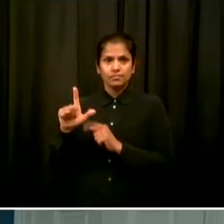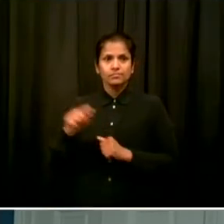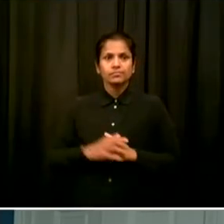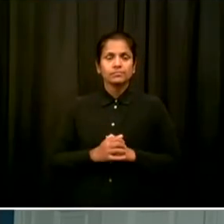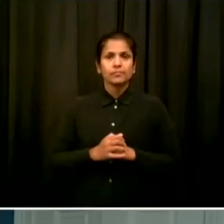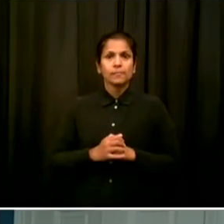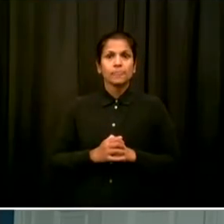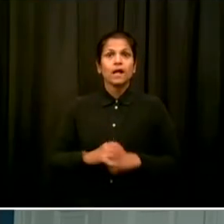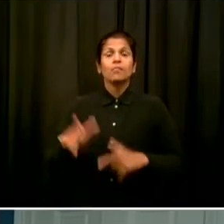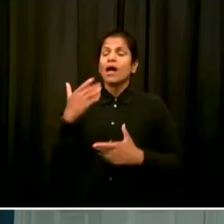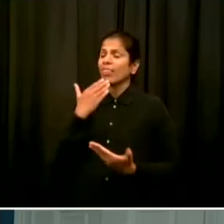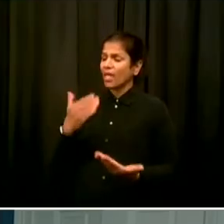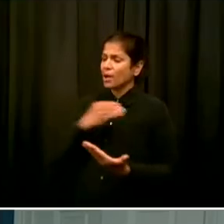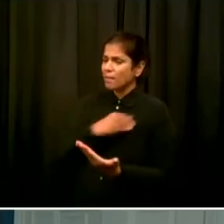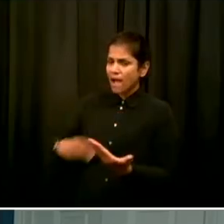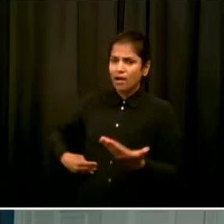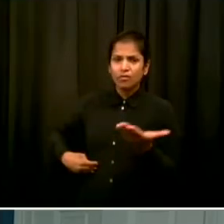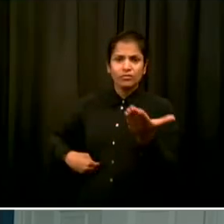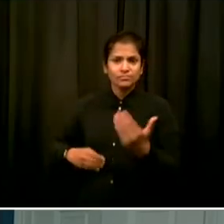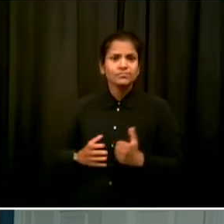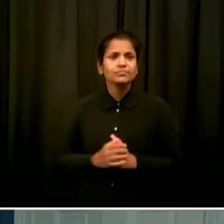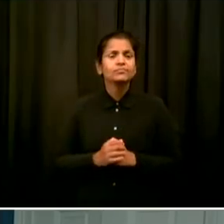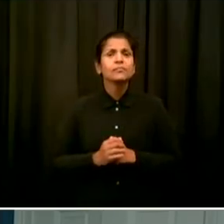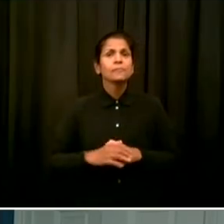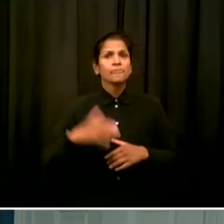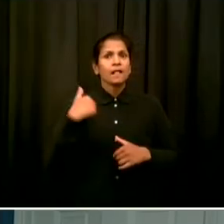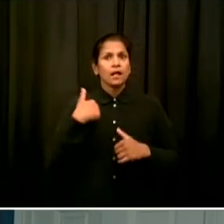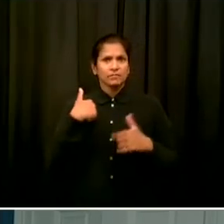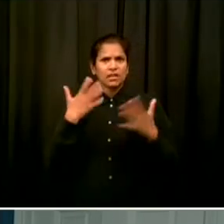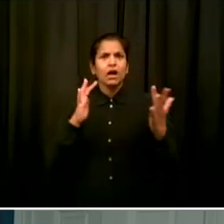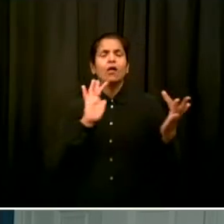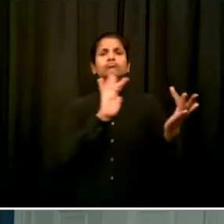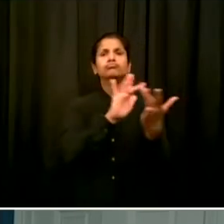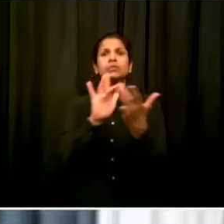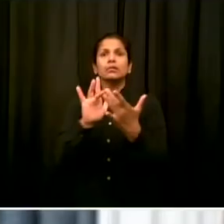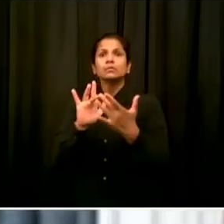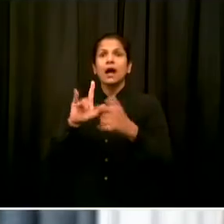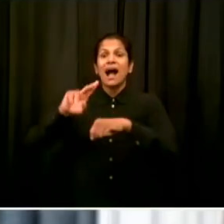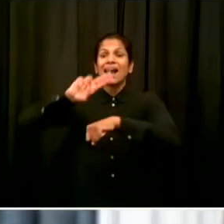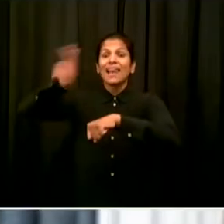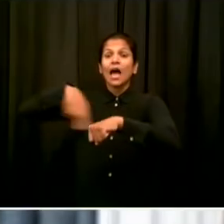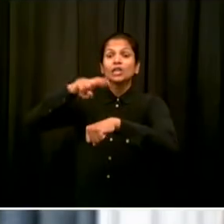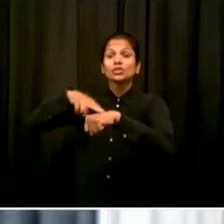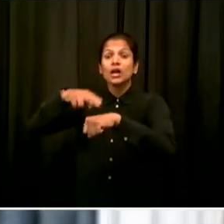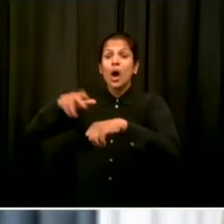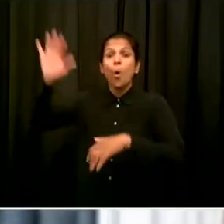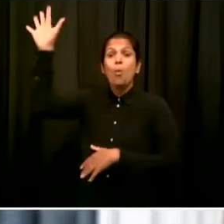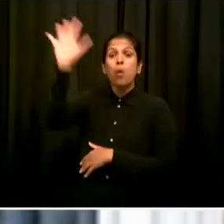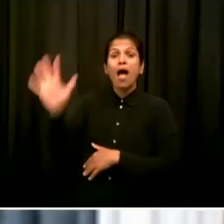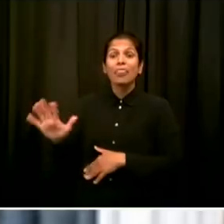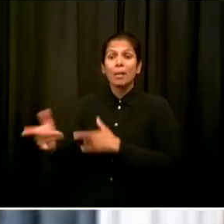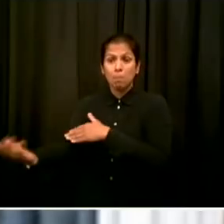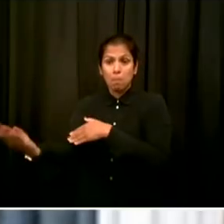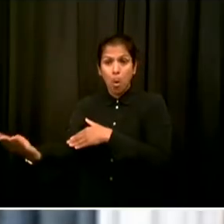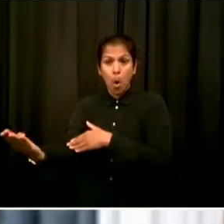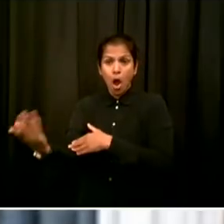NEED. WE ARE GOING TO HEAR FROM OUR EMERGENCY MANAGEME NT DIRECTOR. THE NATIONAL